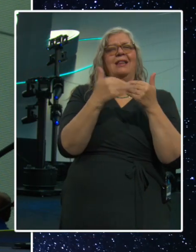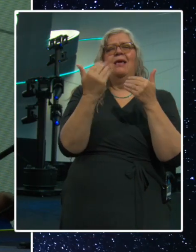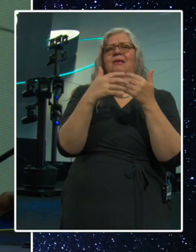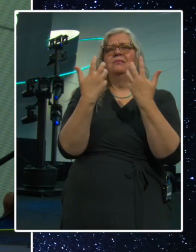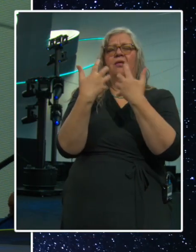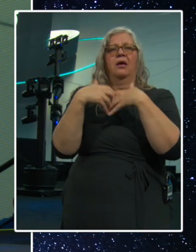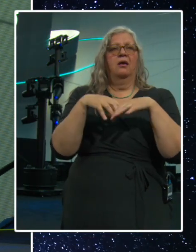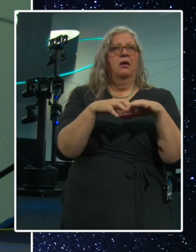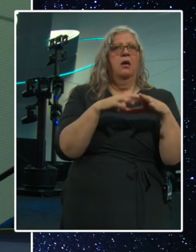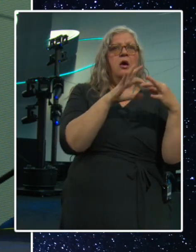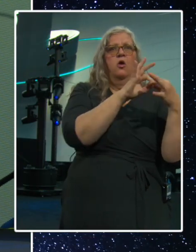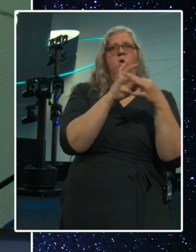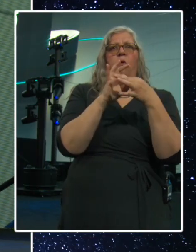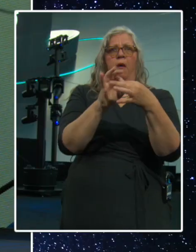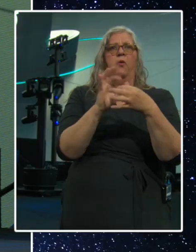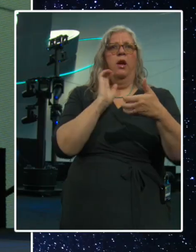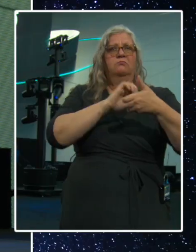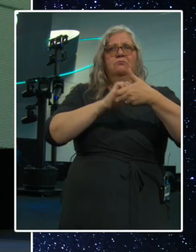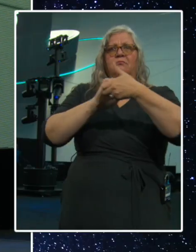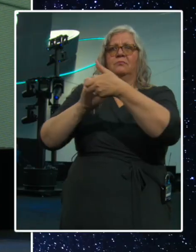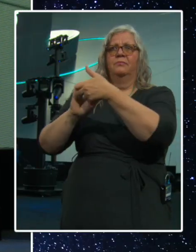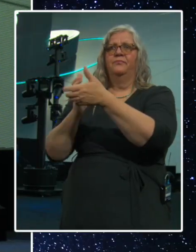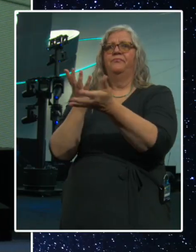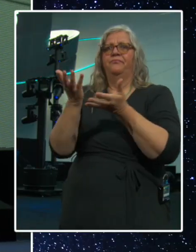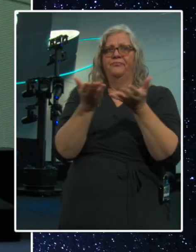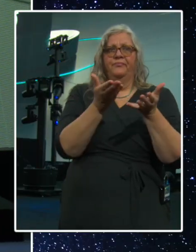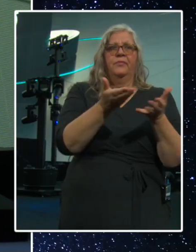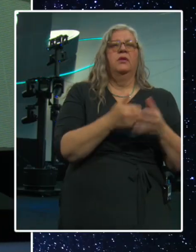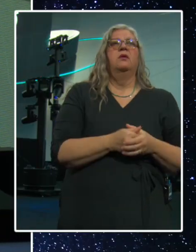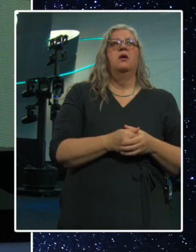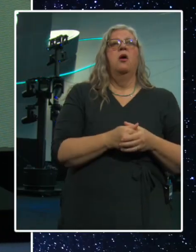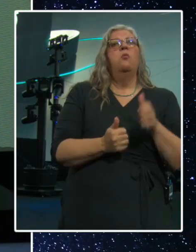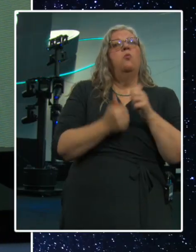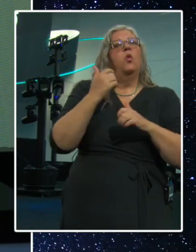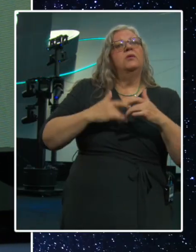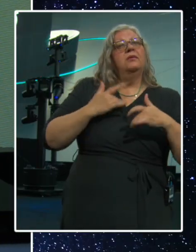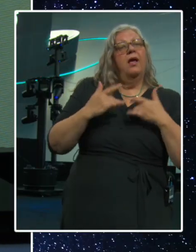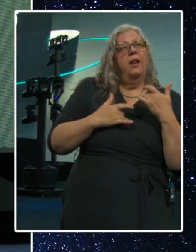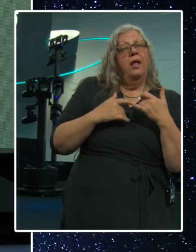And what excites me the most though is that this is just the beginning.